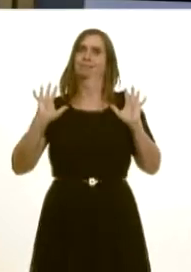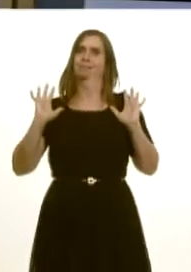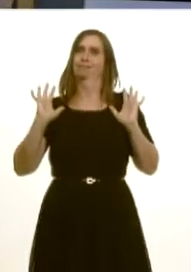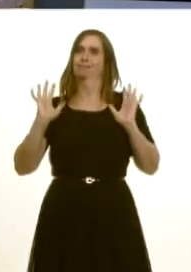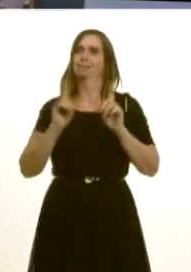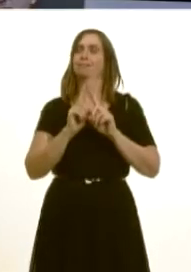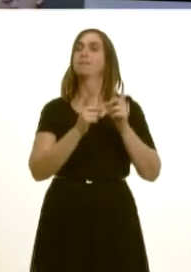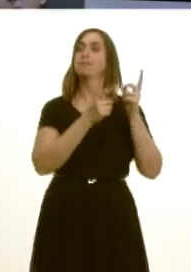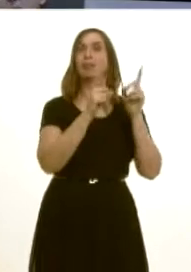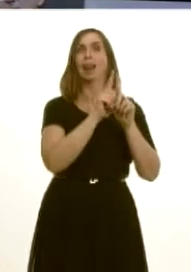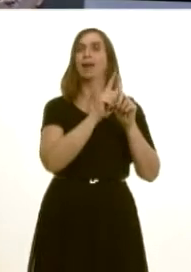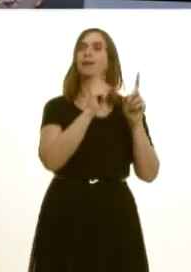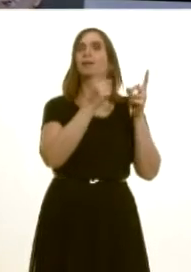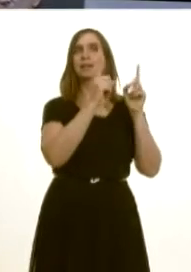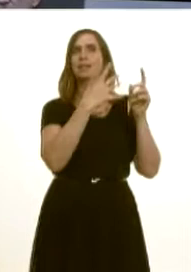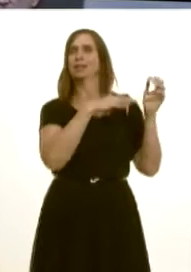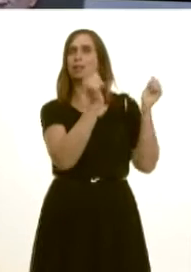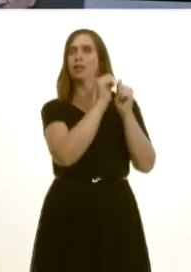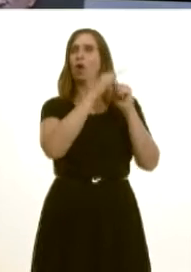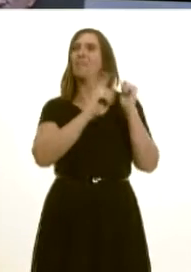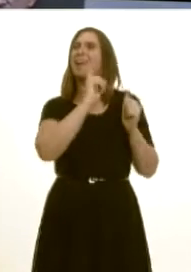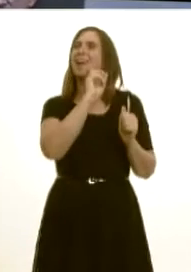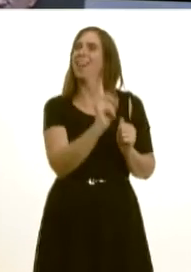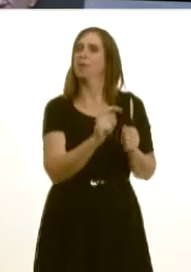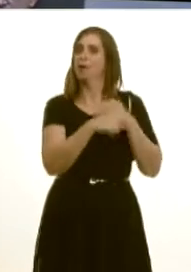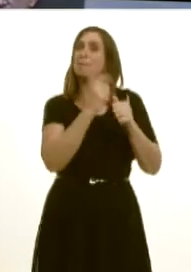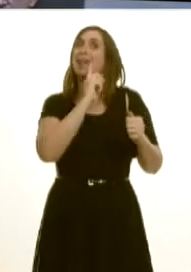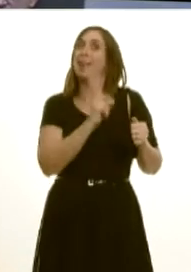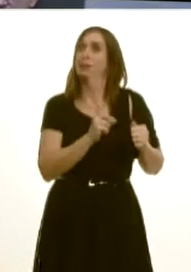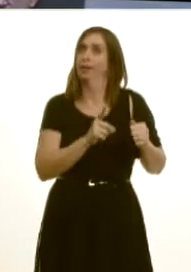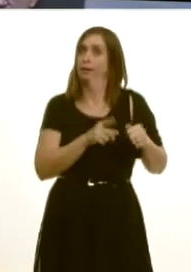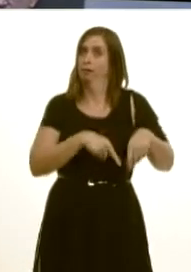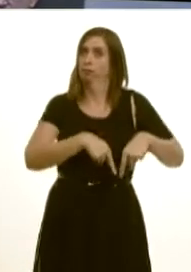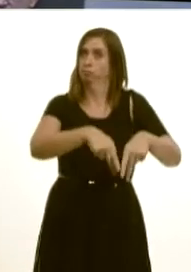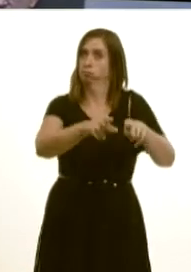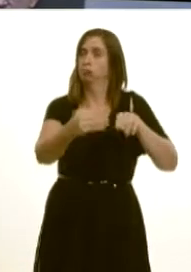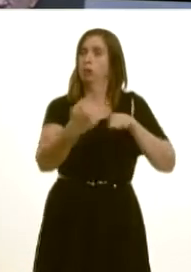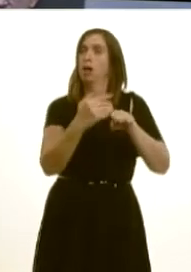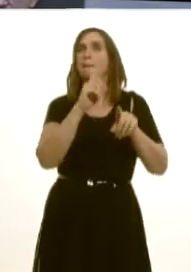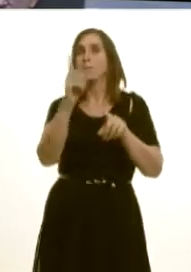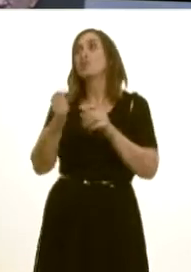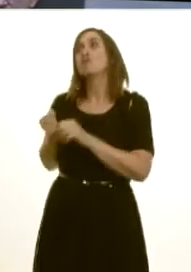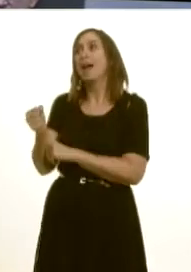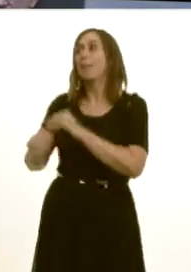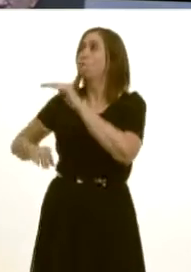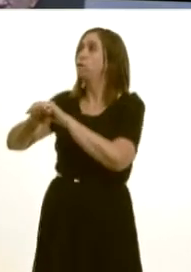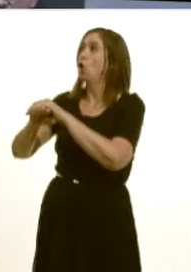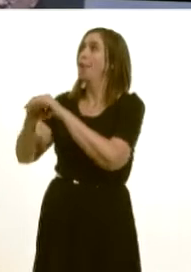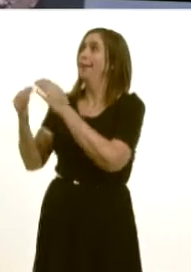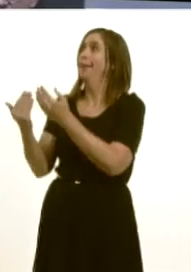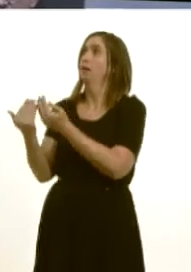which means that we are not able to put in place the timetable that we want because,